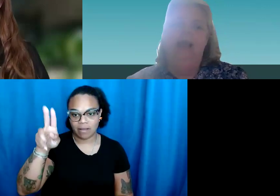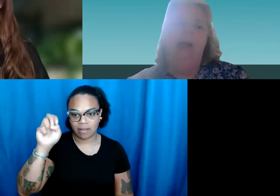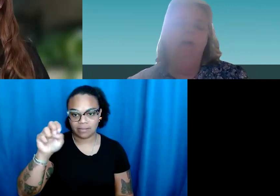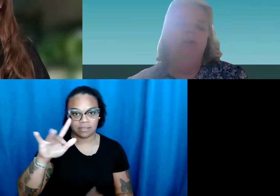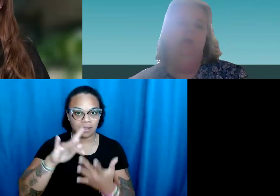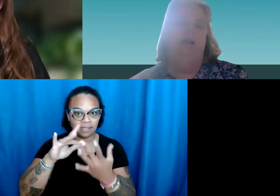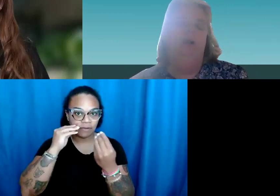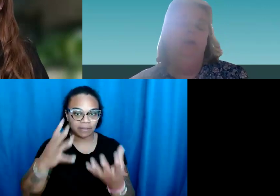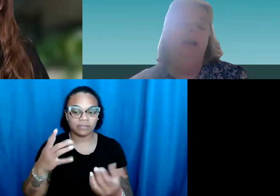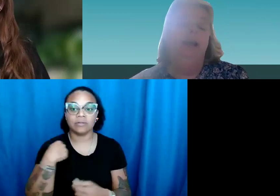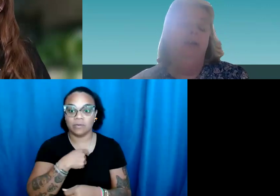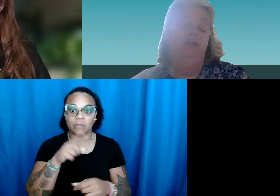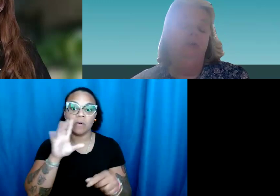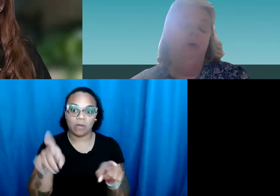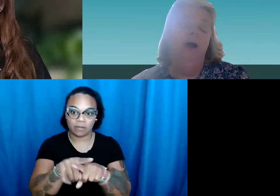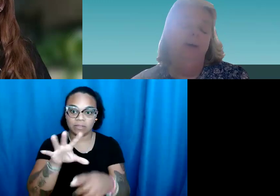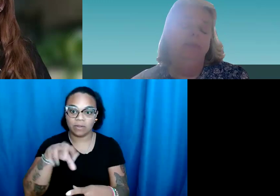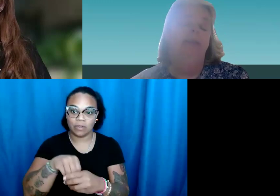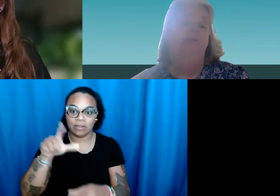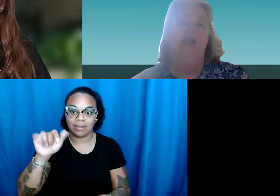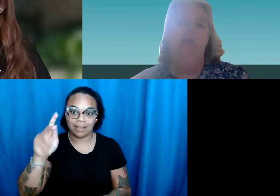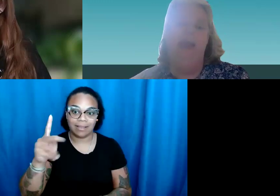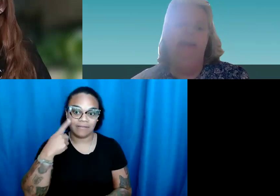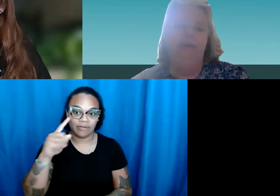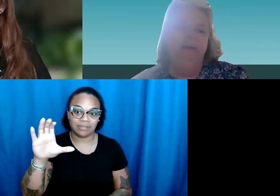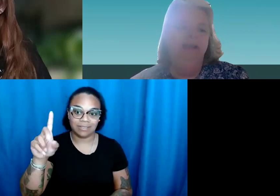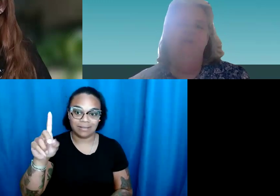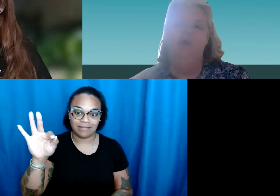And also include the link to the CDFI locator.